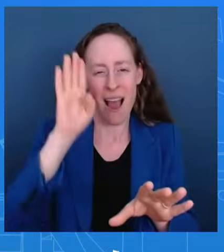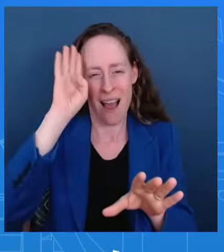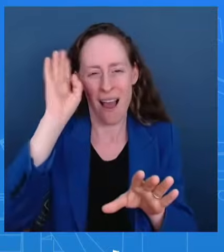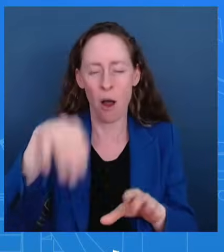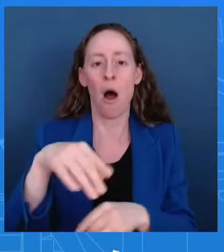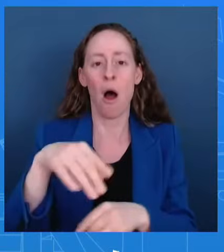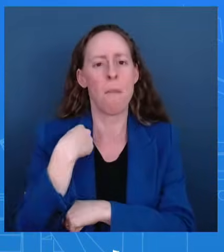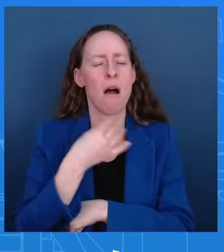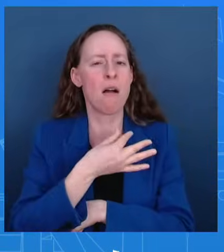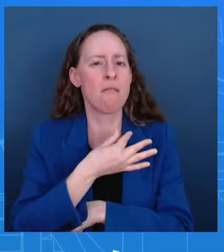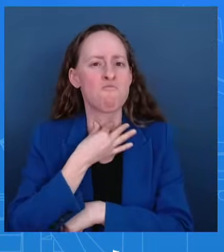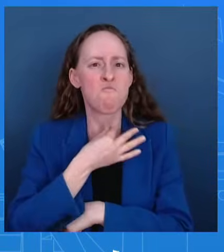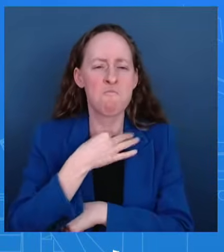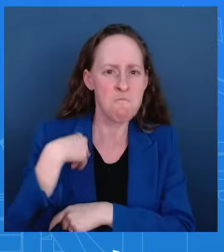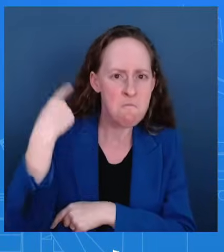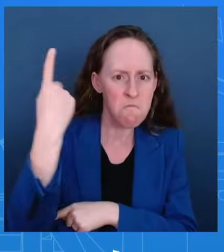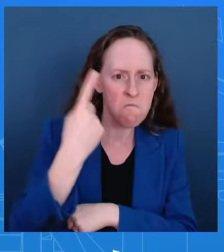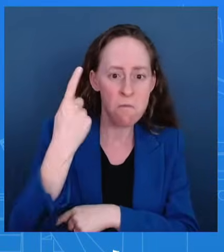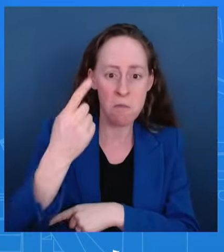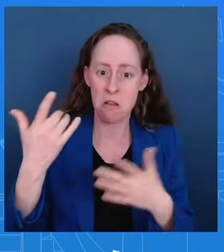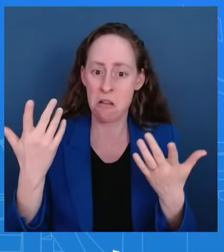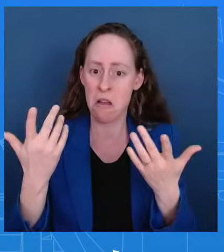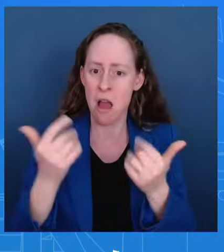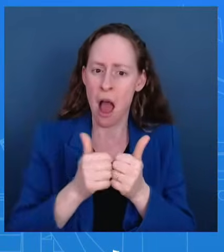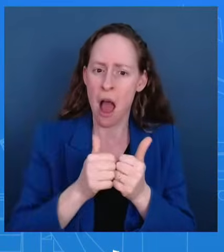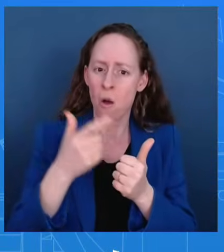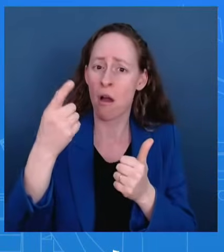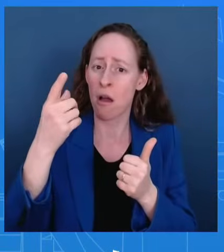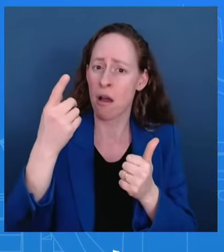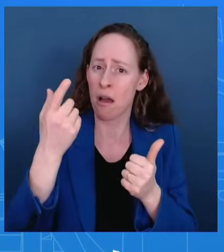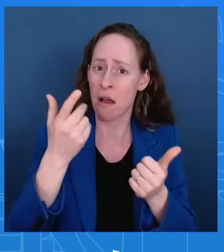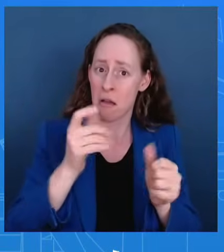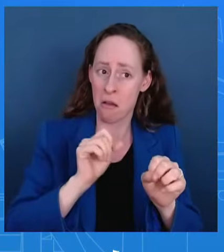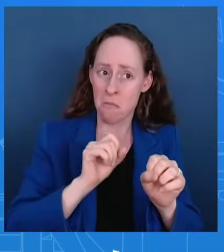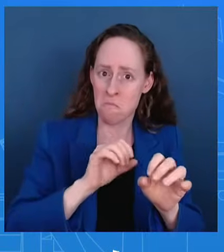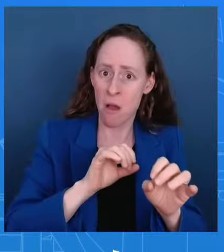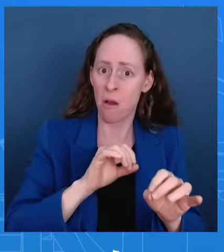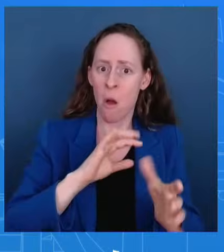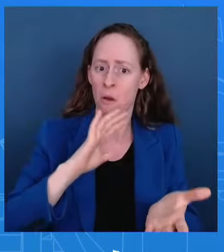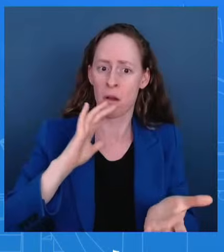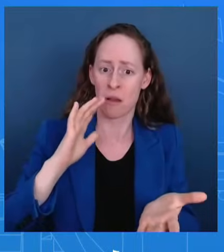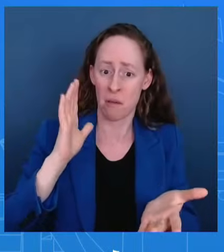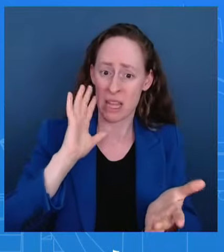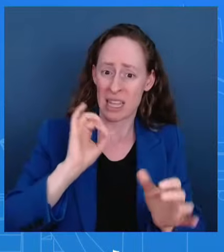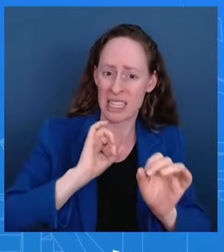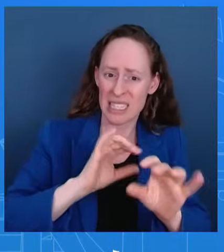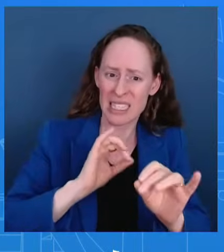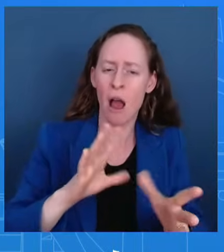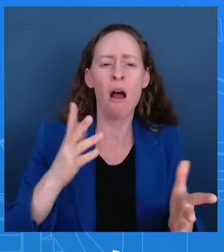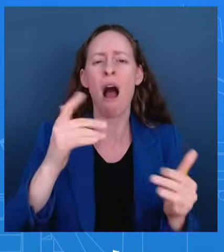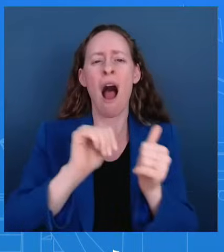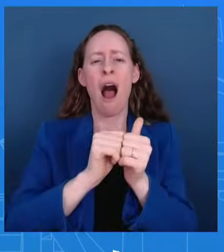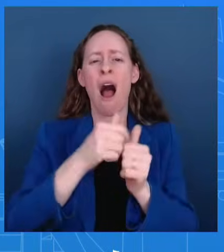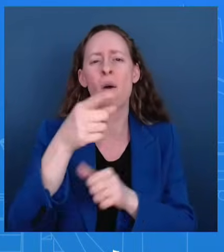The Press: -- the United States working on or negotiating, figuring out other methods of getting additional aid in via other avenues?